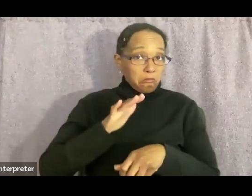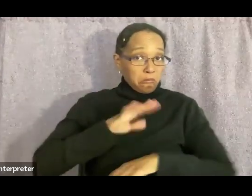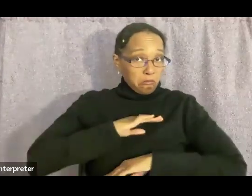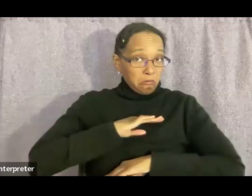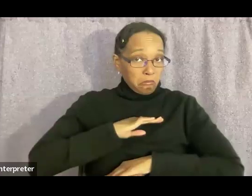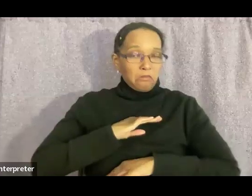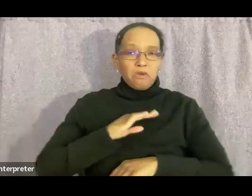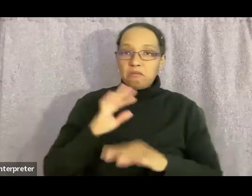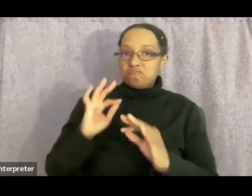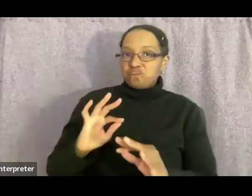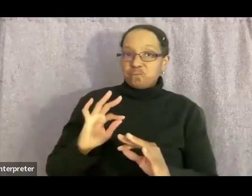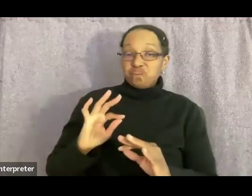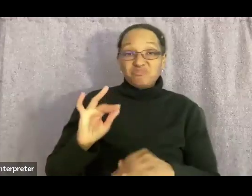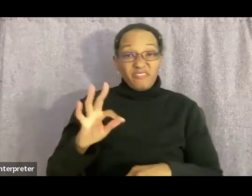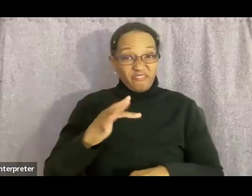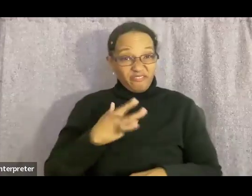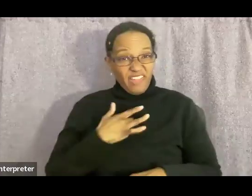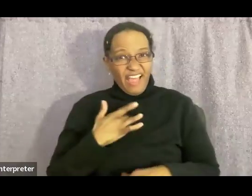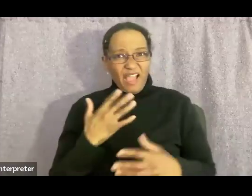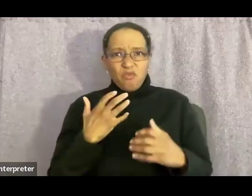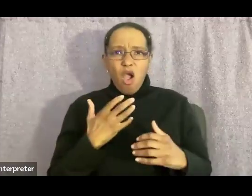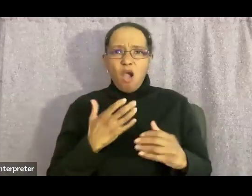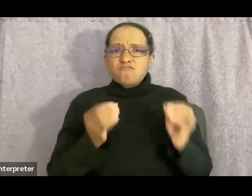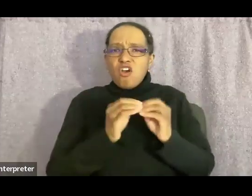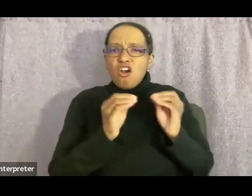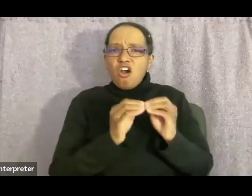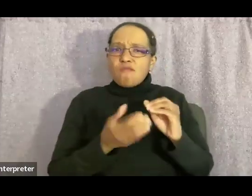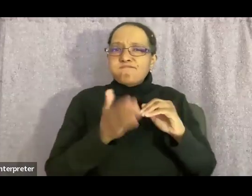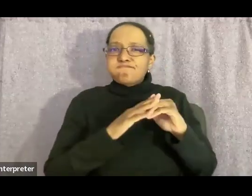If you're feeling like I'd like to ramp it up, go for it.